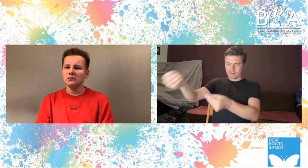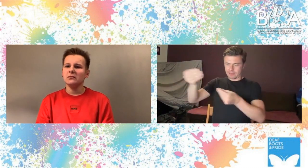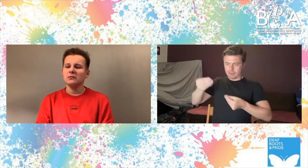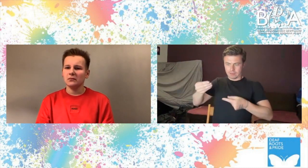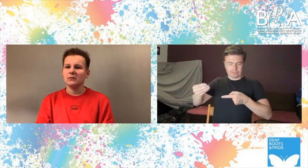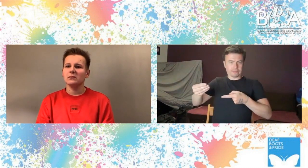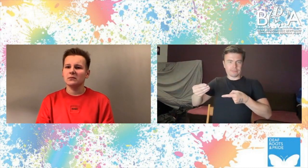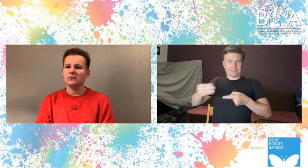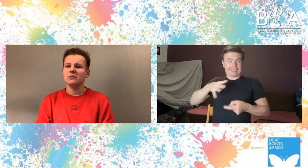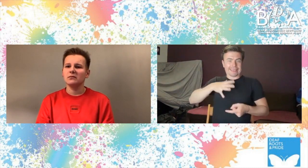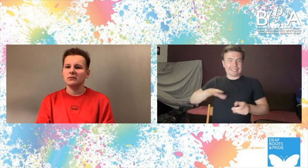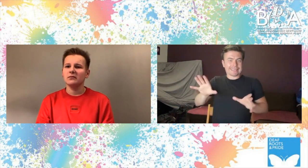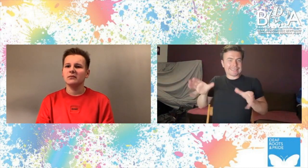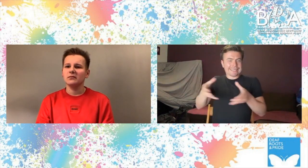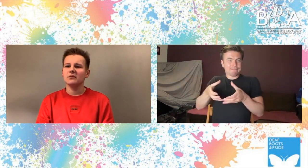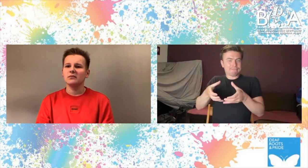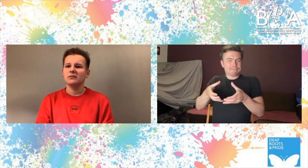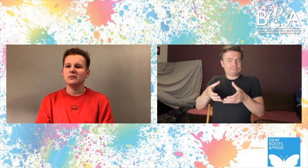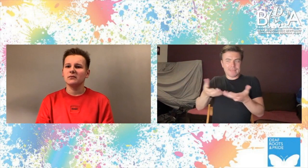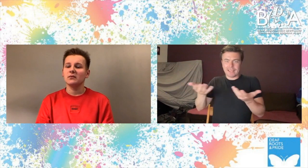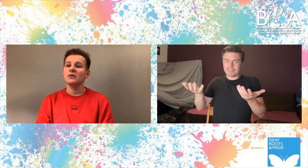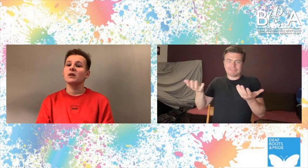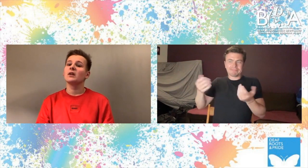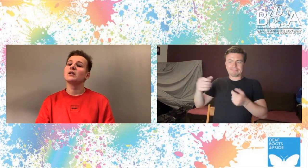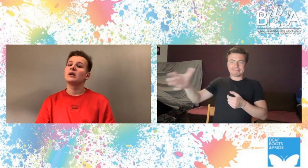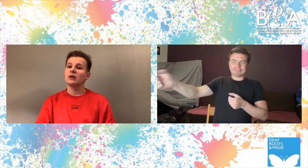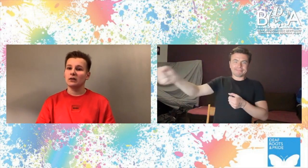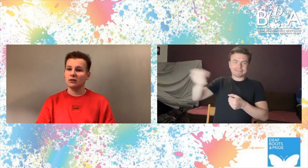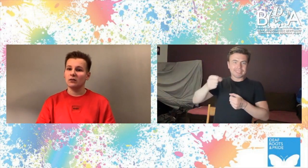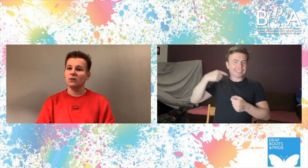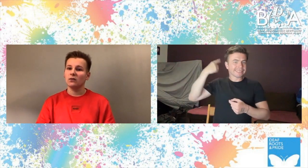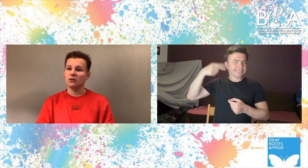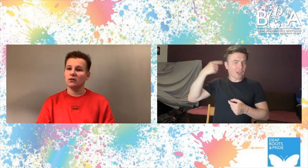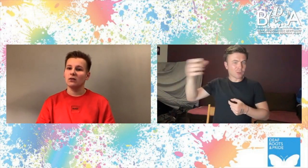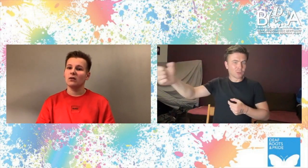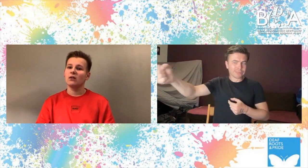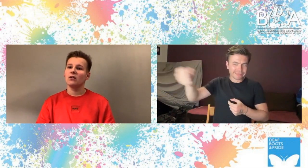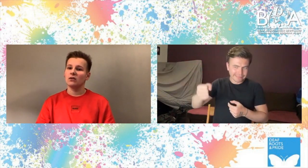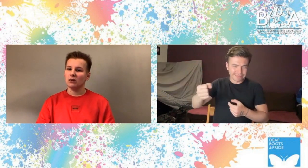Other projects I will feel like I need a team, so I will bring in maybe a sound recordist,